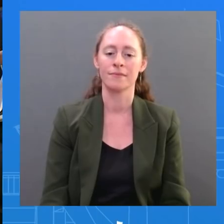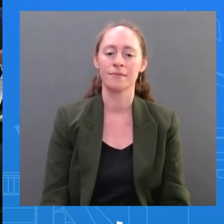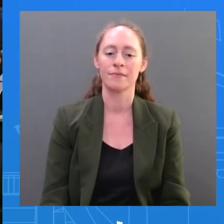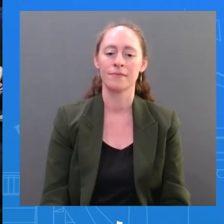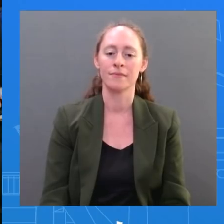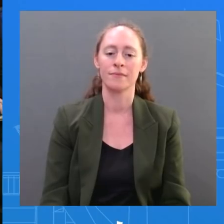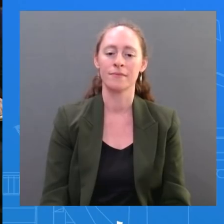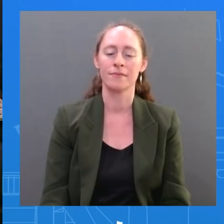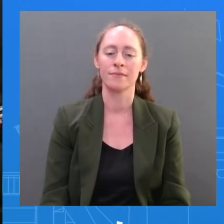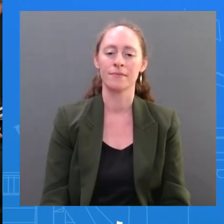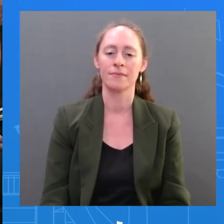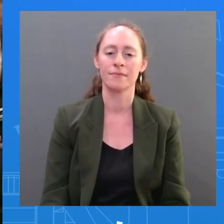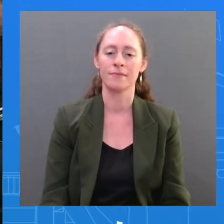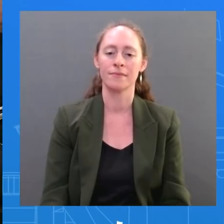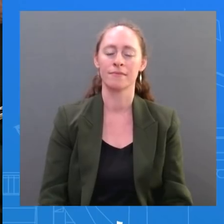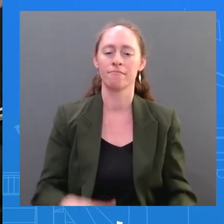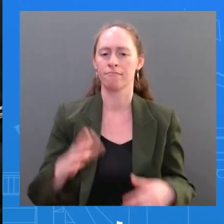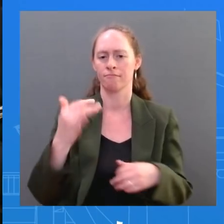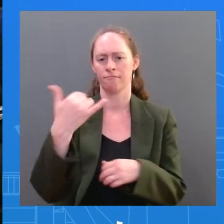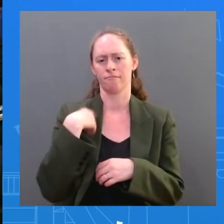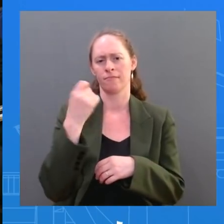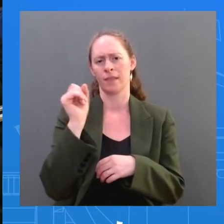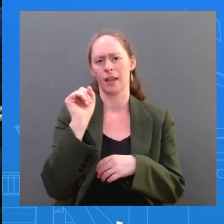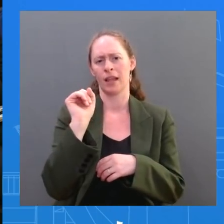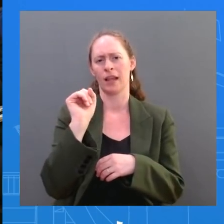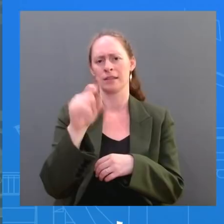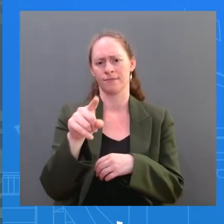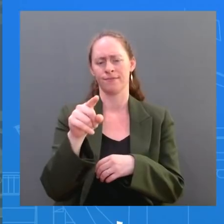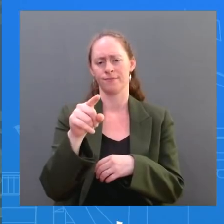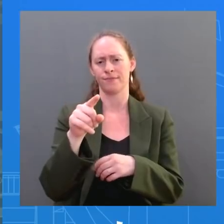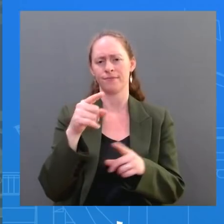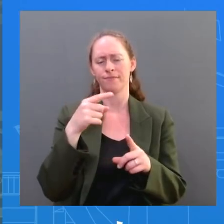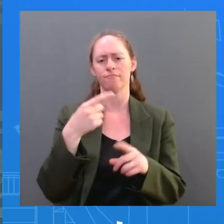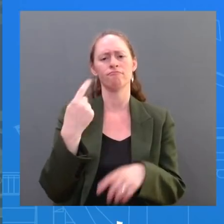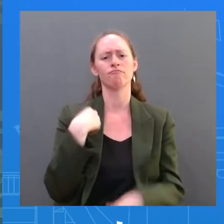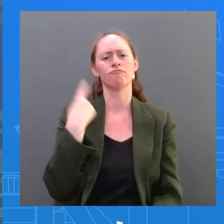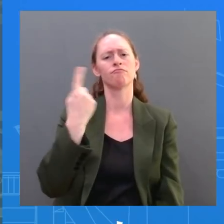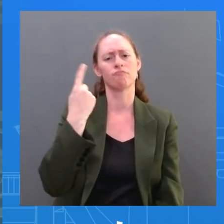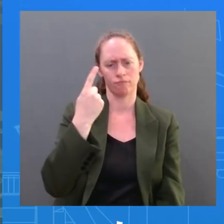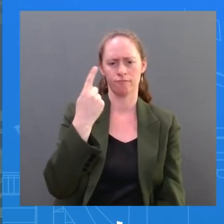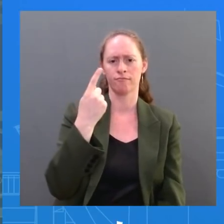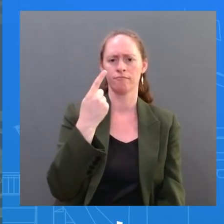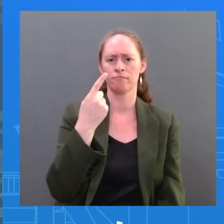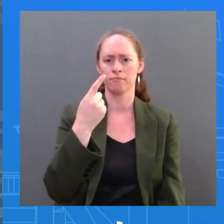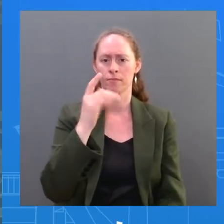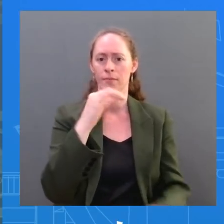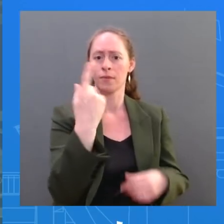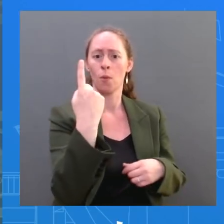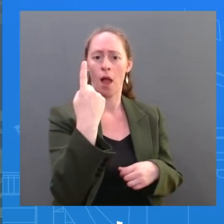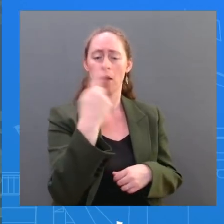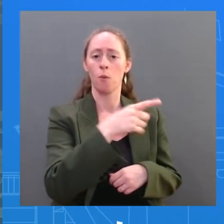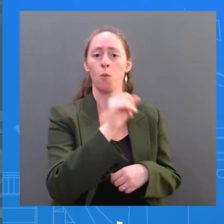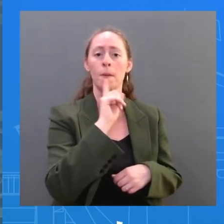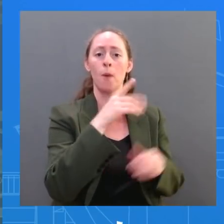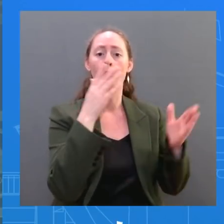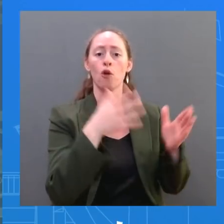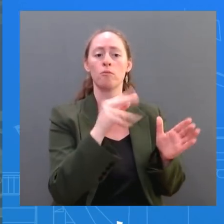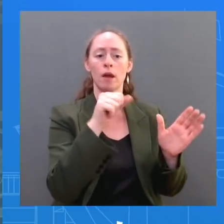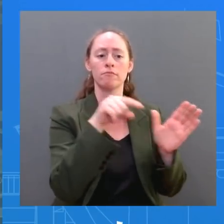Will he bring up the case with Israeli officials next week? Ms. Jean-Pierre: So I haven't seen the letter as yet. I have heard about the letter; I just haven't had a sens- --